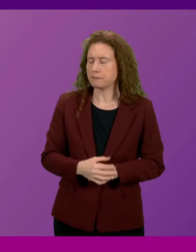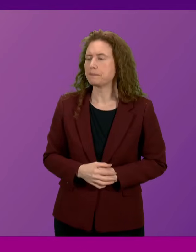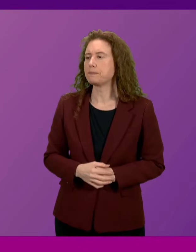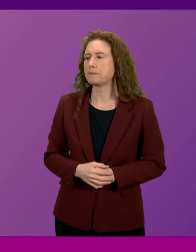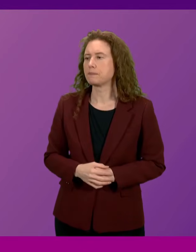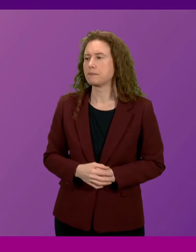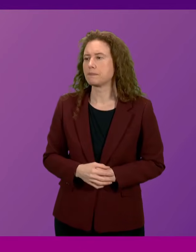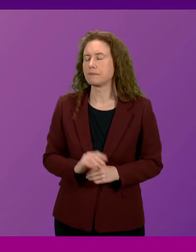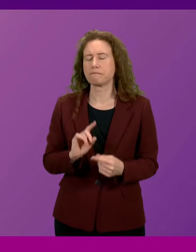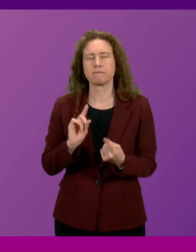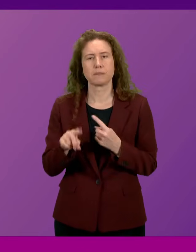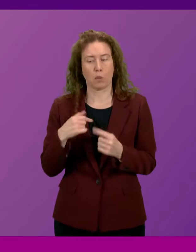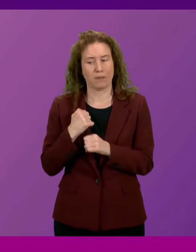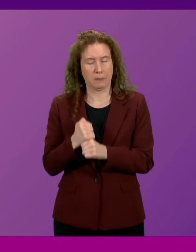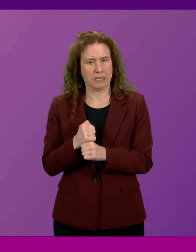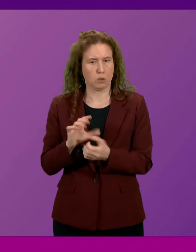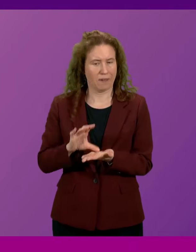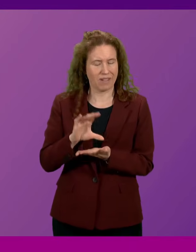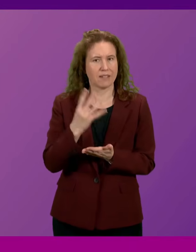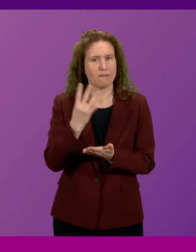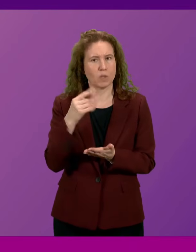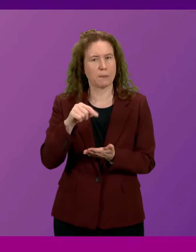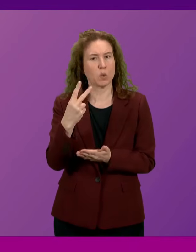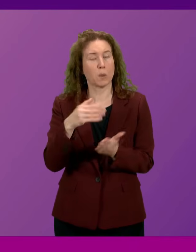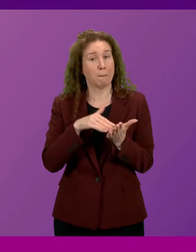The Government has committed to invest £14.2 million in Ferguson Marine over a two-year period,